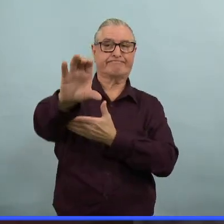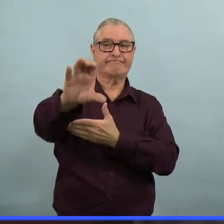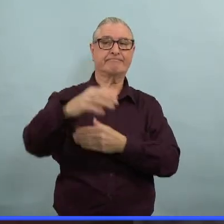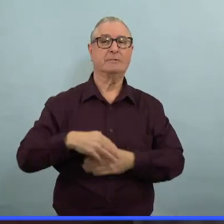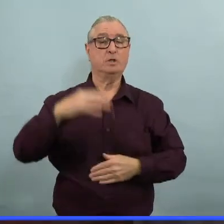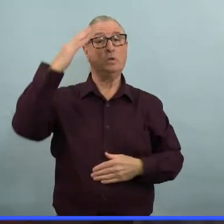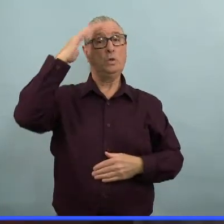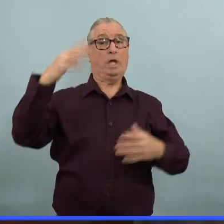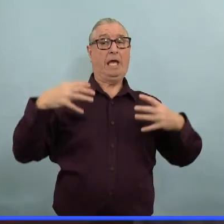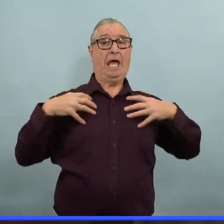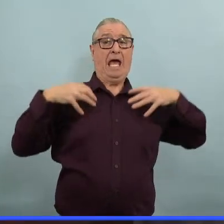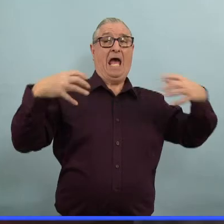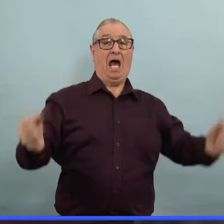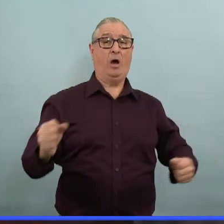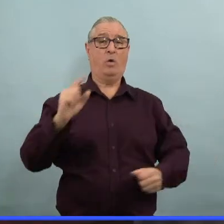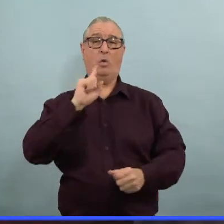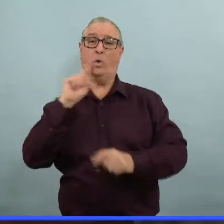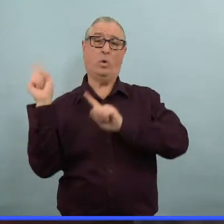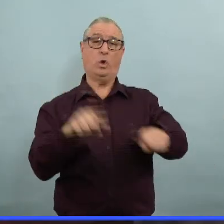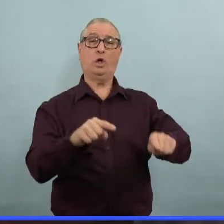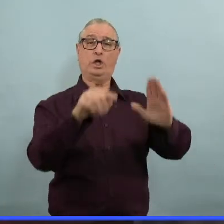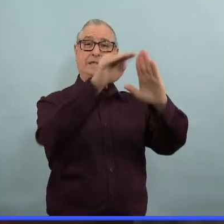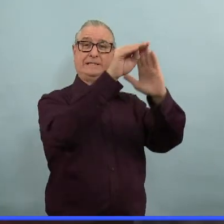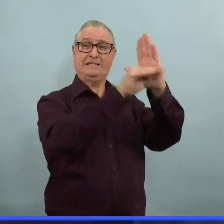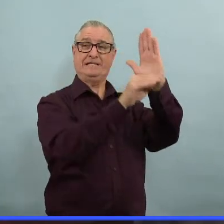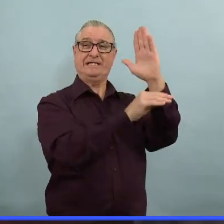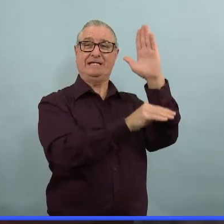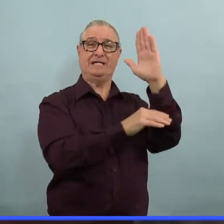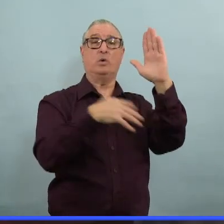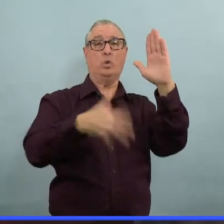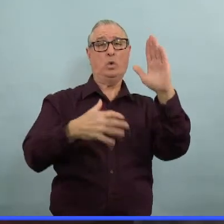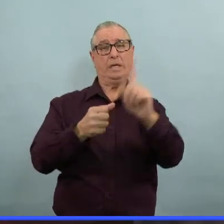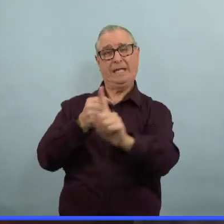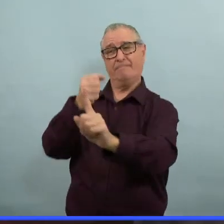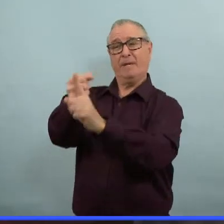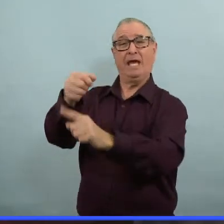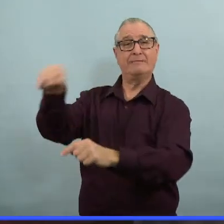moving forward we will consult we continue to consult with our public health officials and our